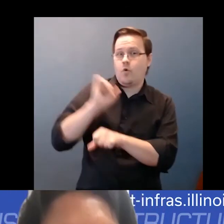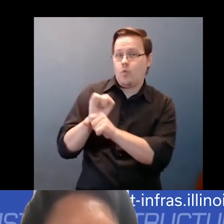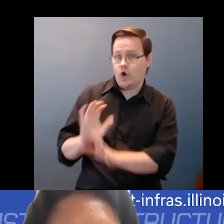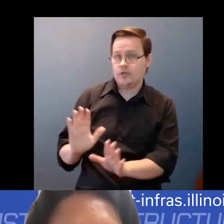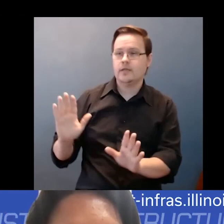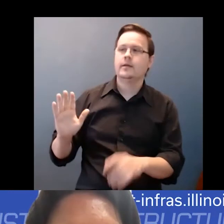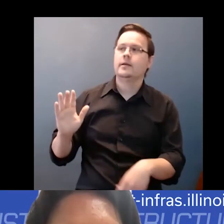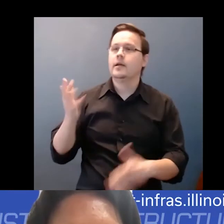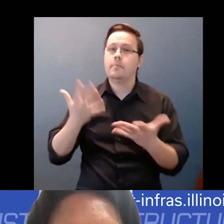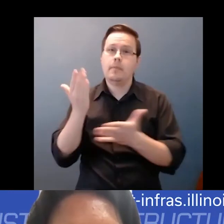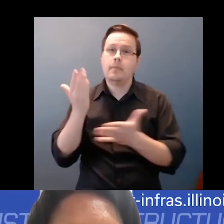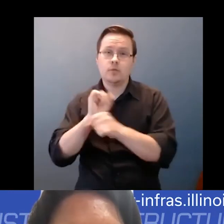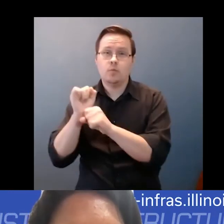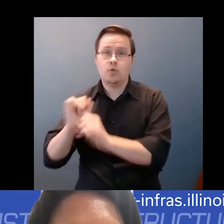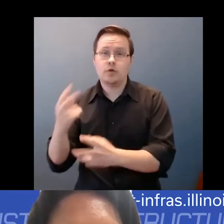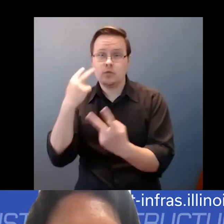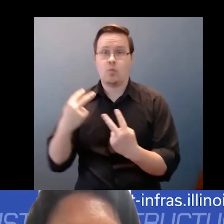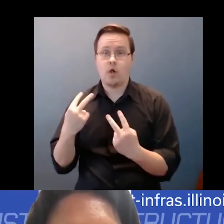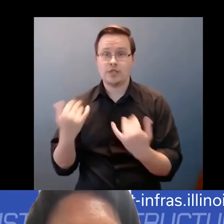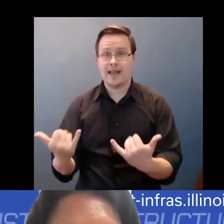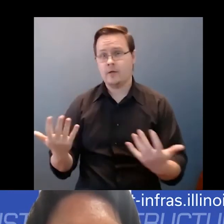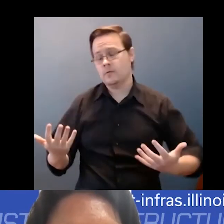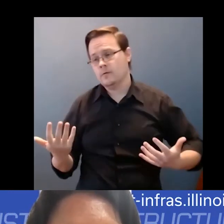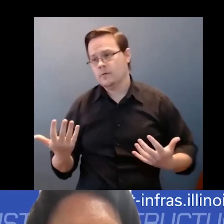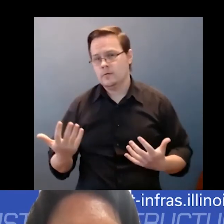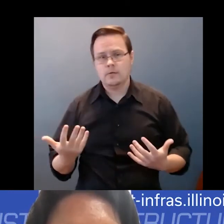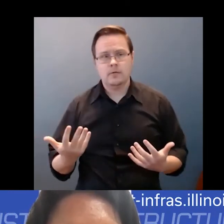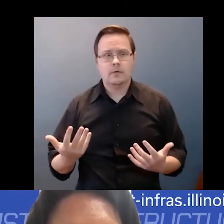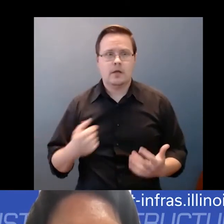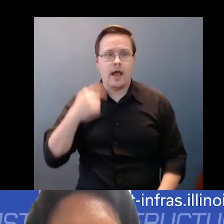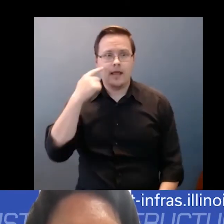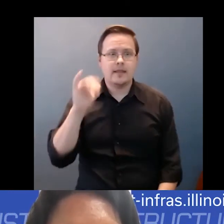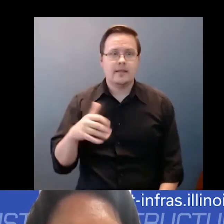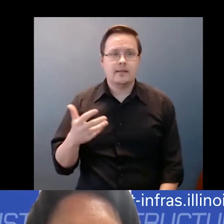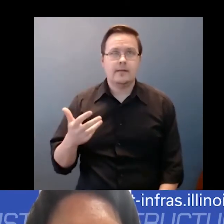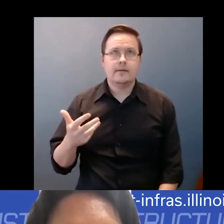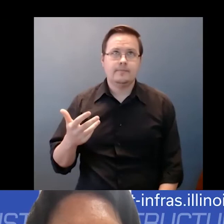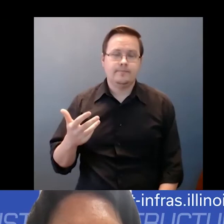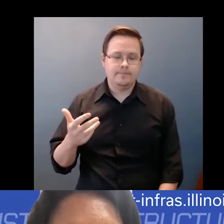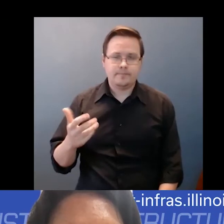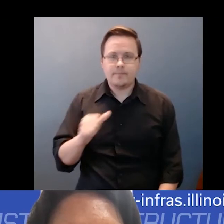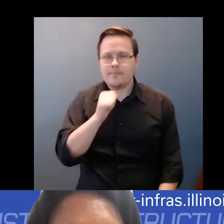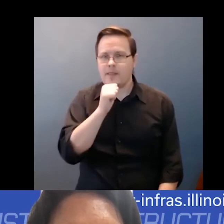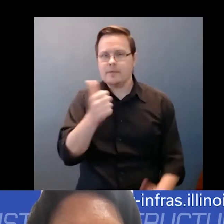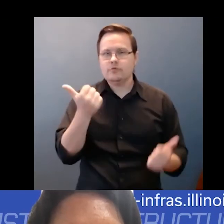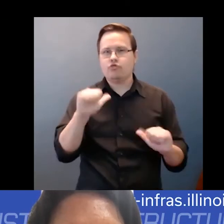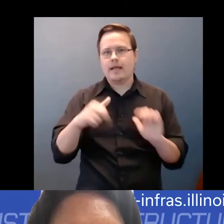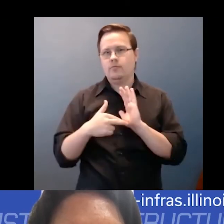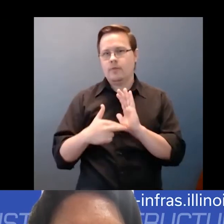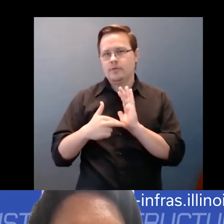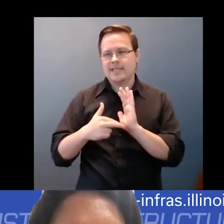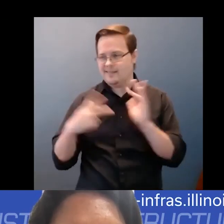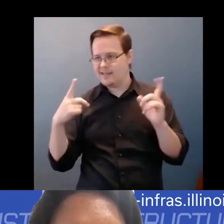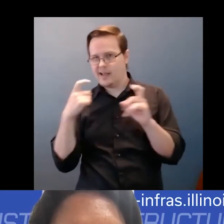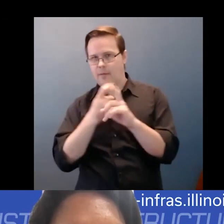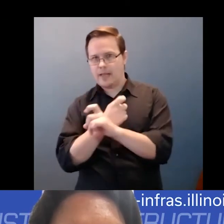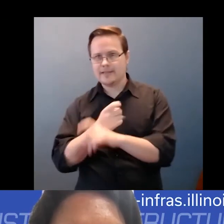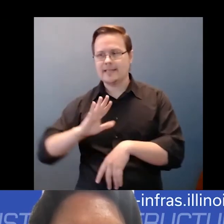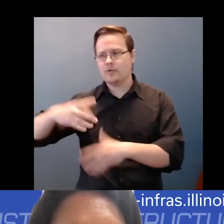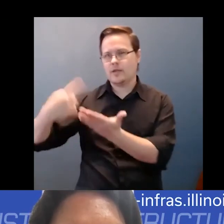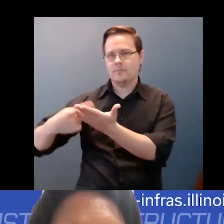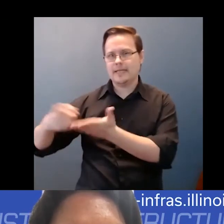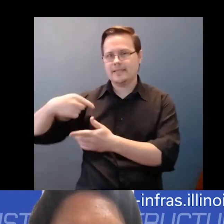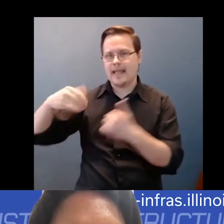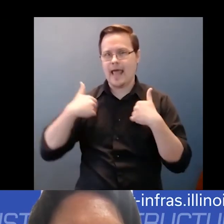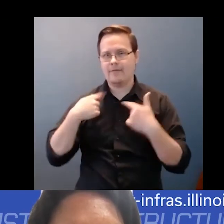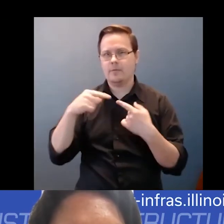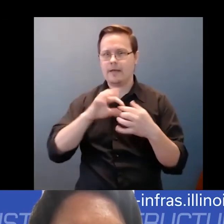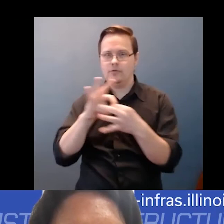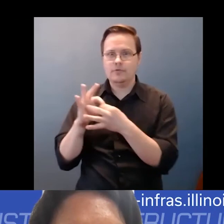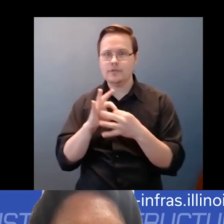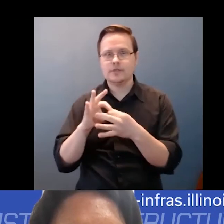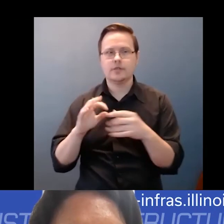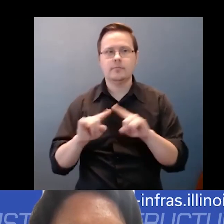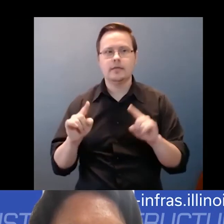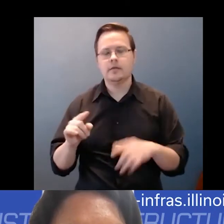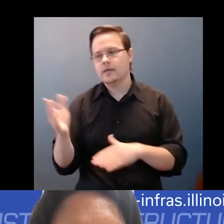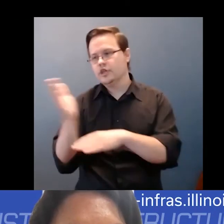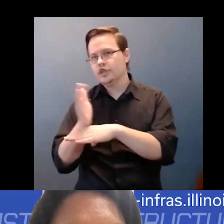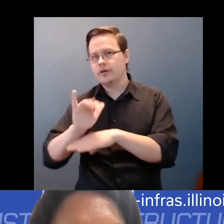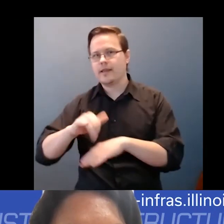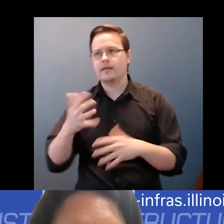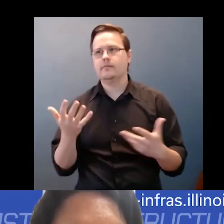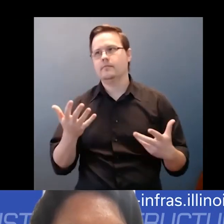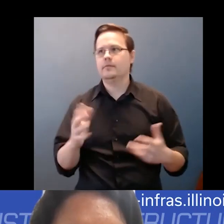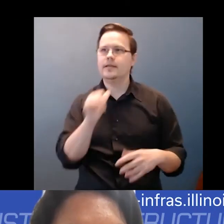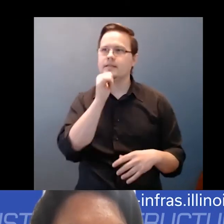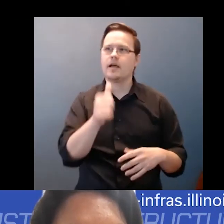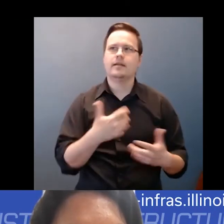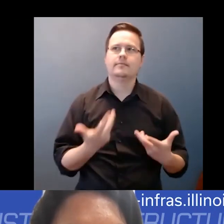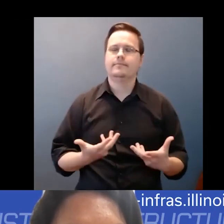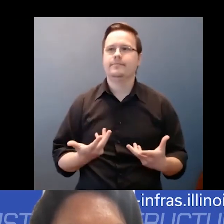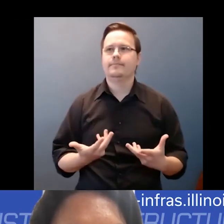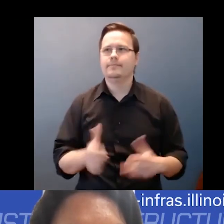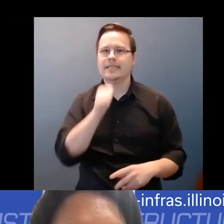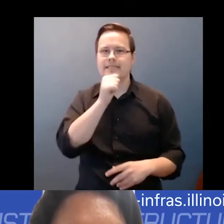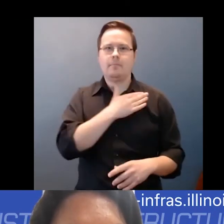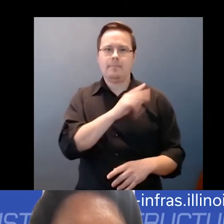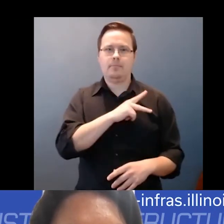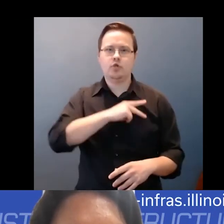for workers, and if there might be some workers watching right now and you know that I think that, you know, I'm not going to try to represent the complexity of the debates that they have about unionization, but just sharing that it's like and it's not,